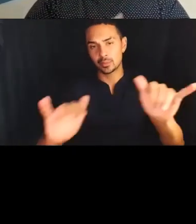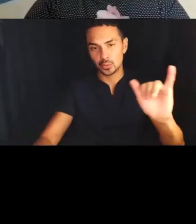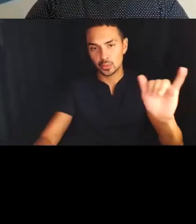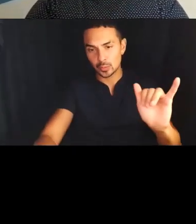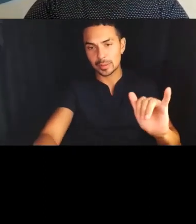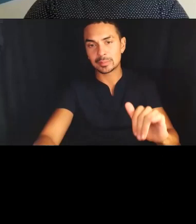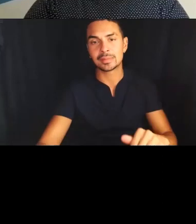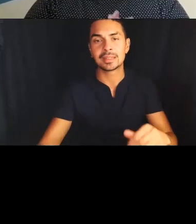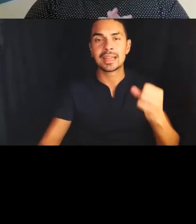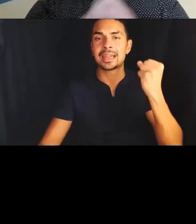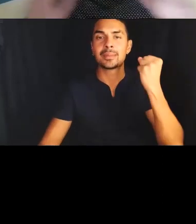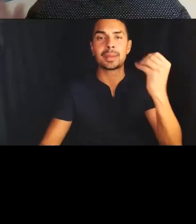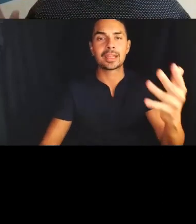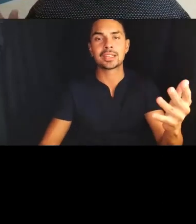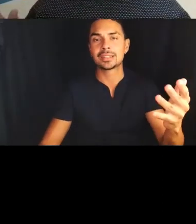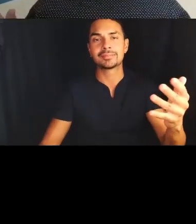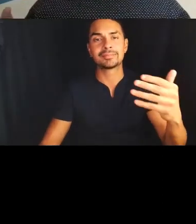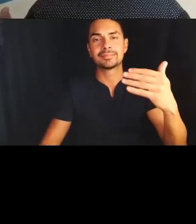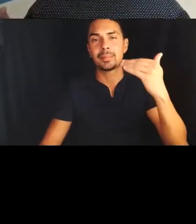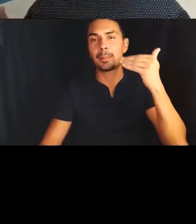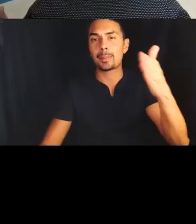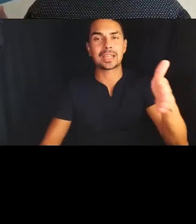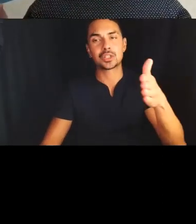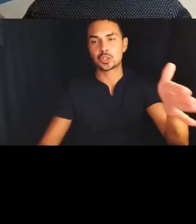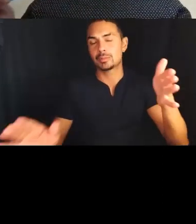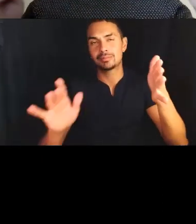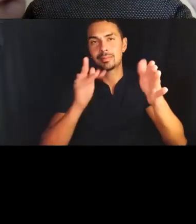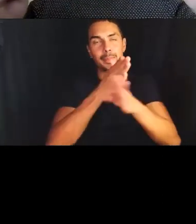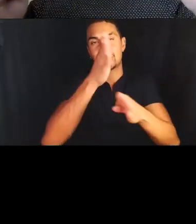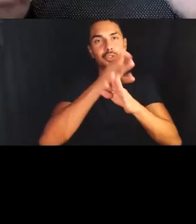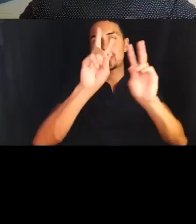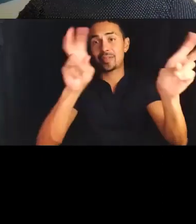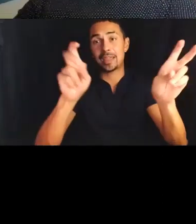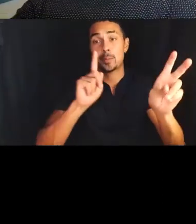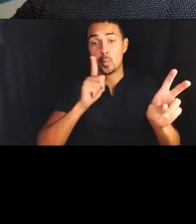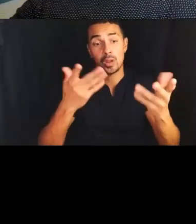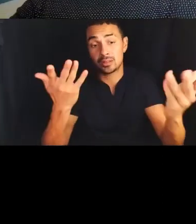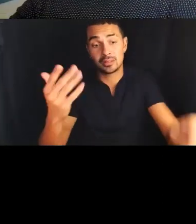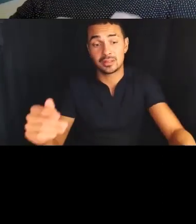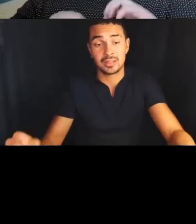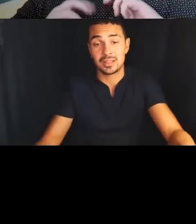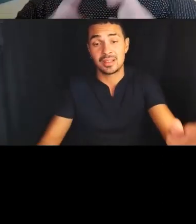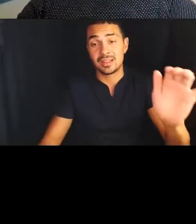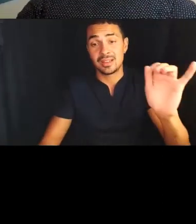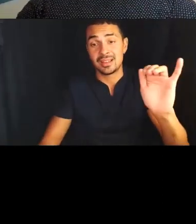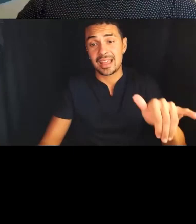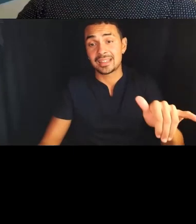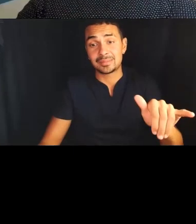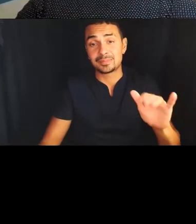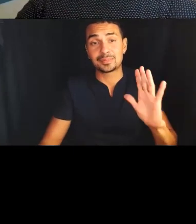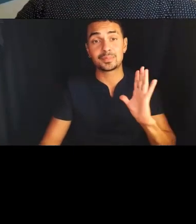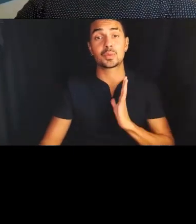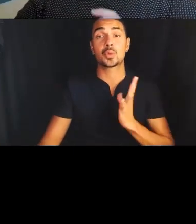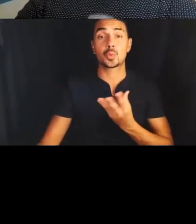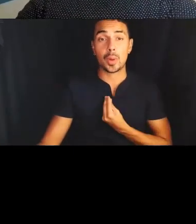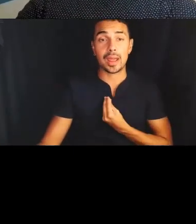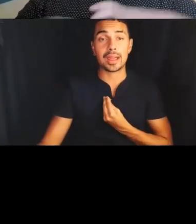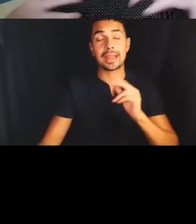a major, major theme was that trans and nonbinary folks want